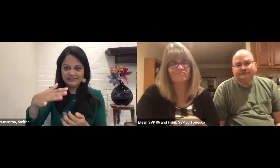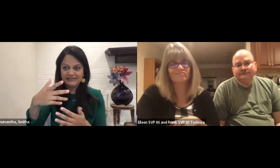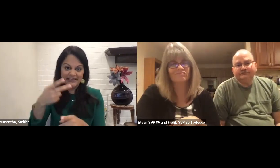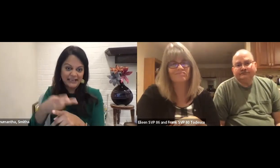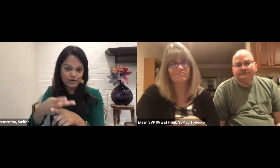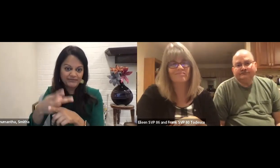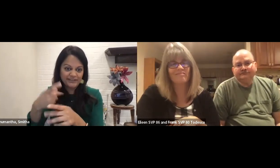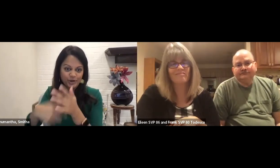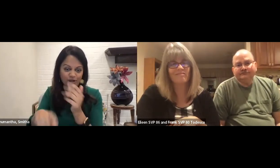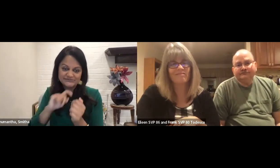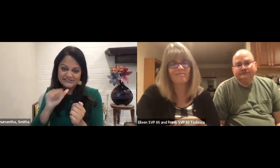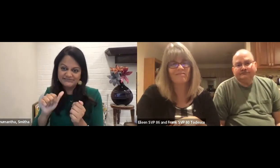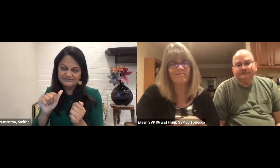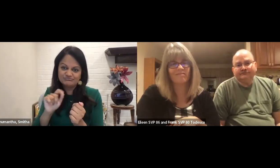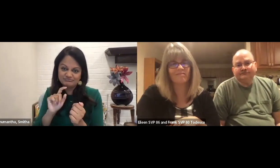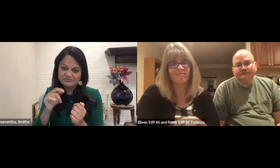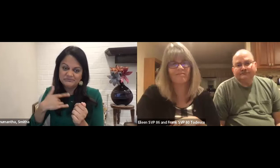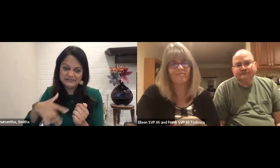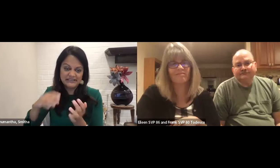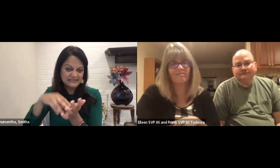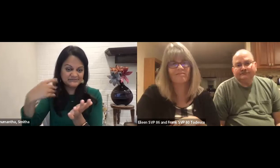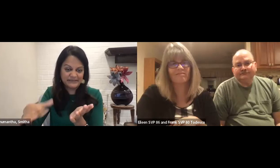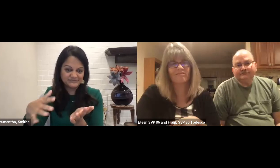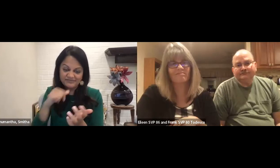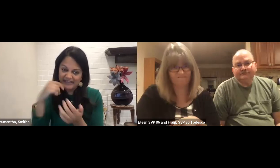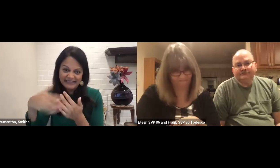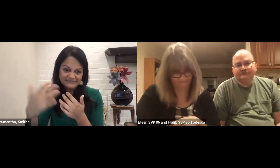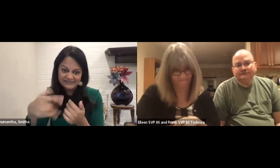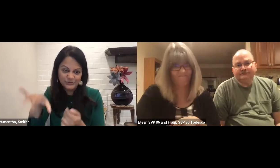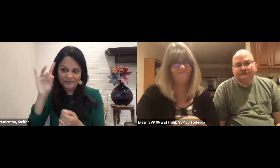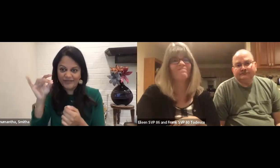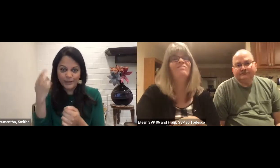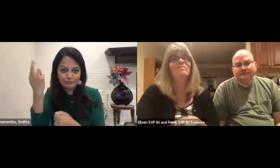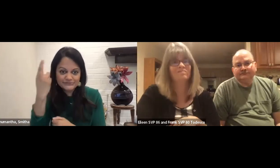I'll have to admit, you know, the cost for caregivers, it tends to be quite expensive,